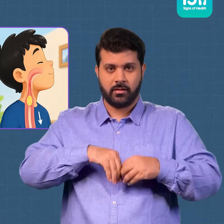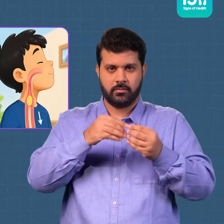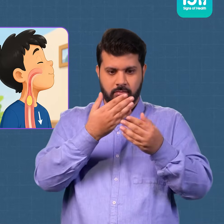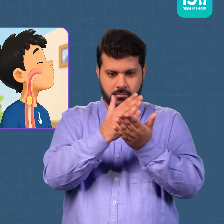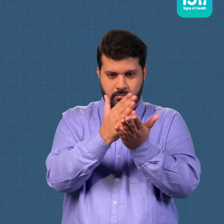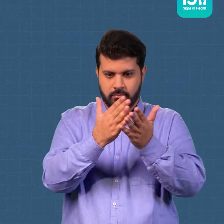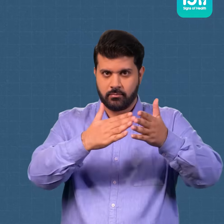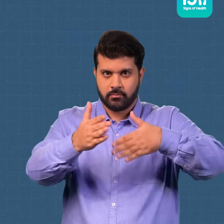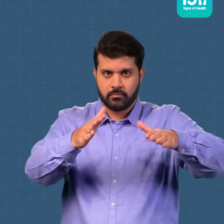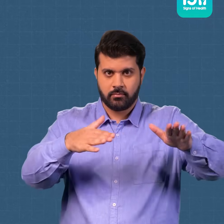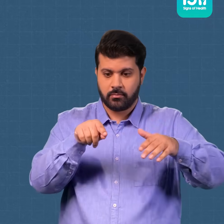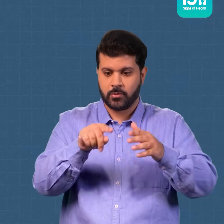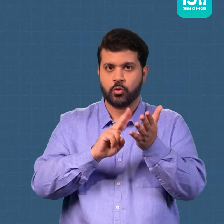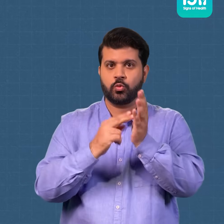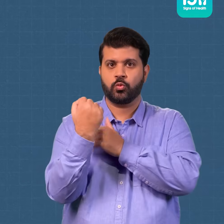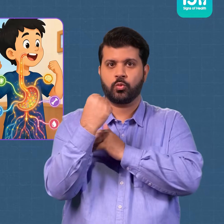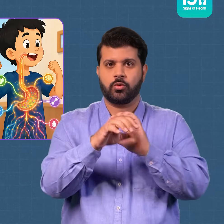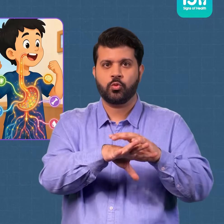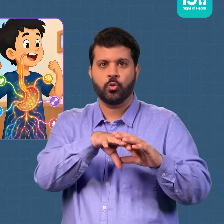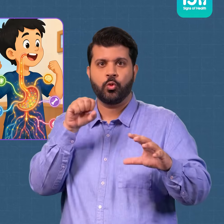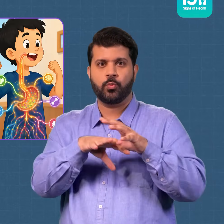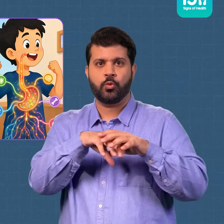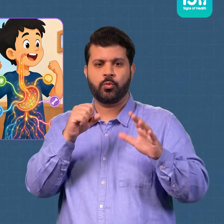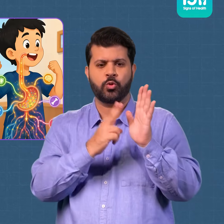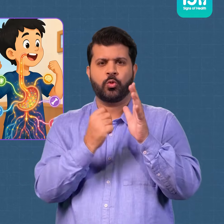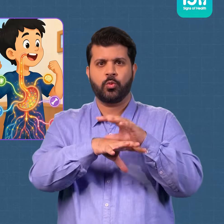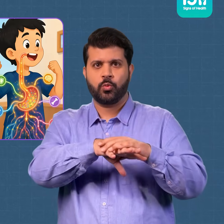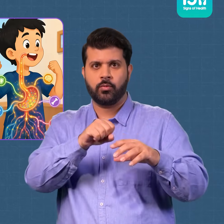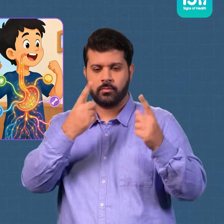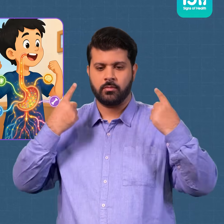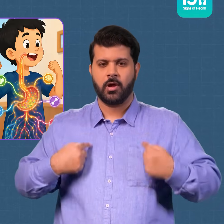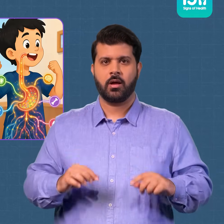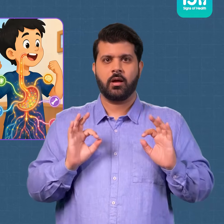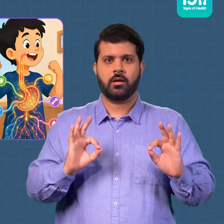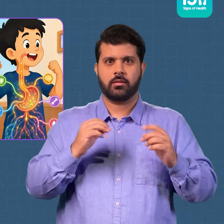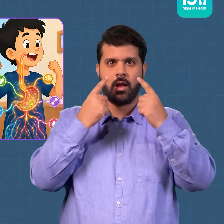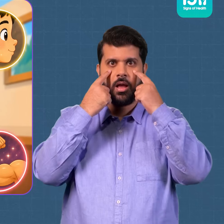moves to the stomach where it is broken down. Nutrients are absorbed and used by the body to support